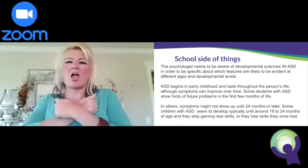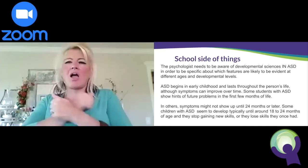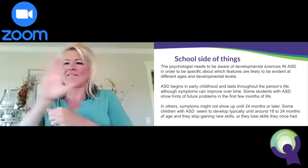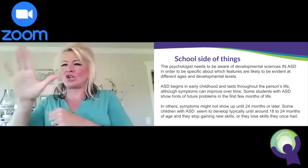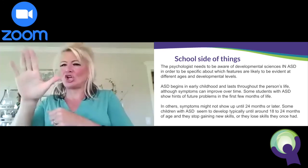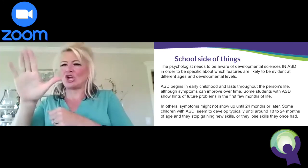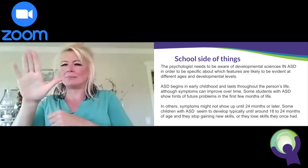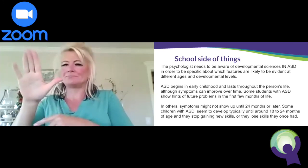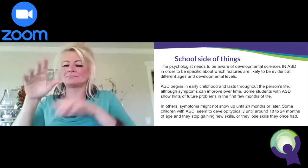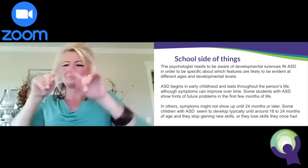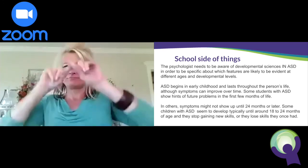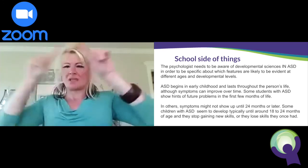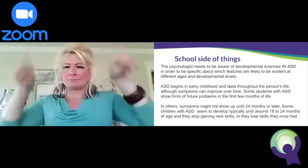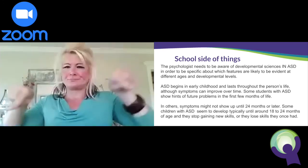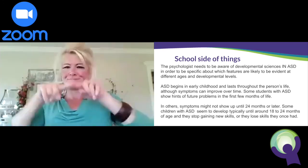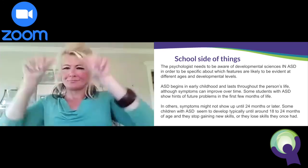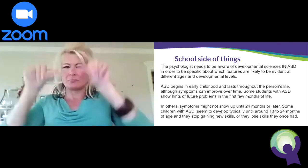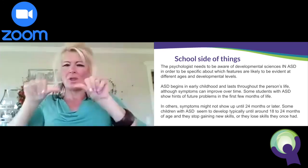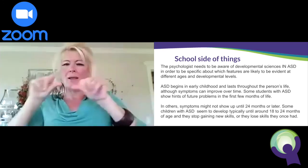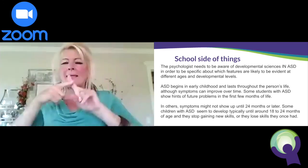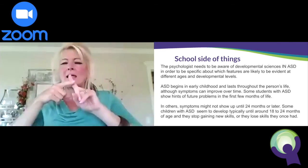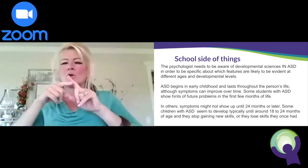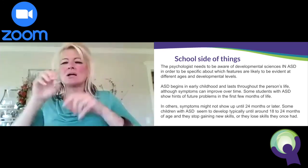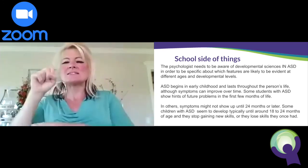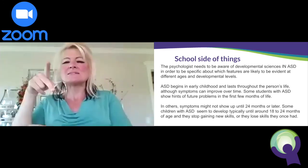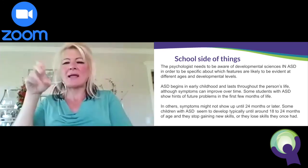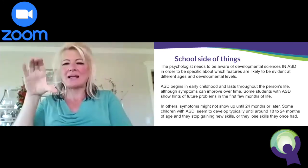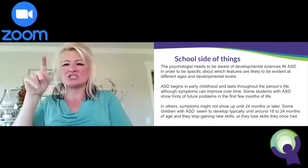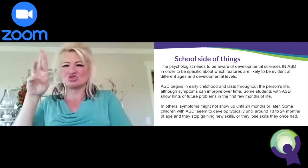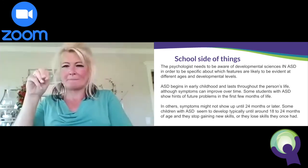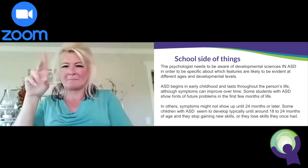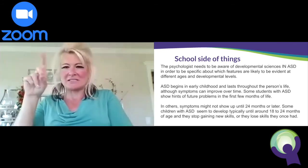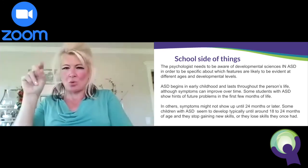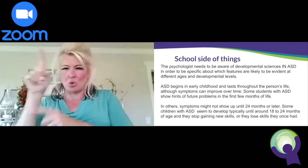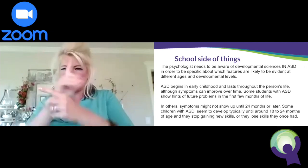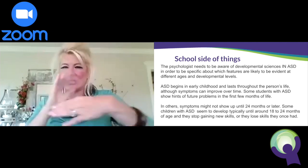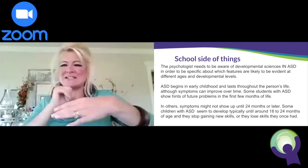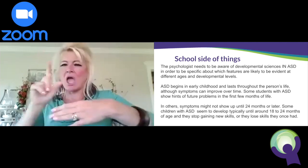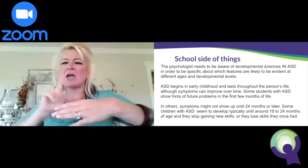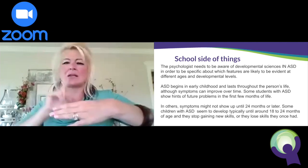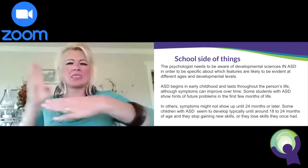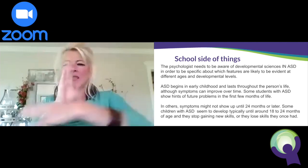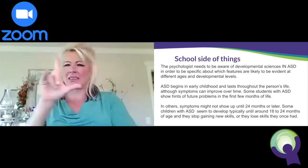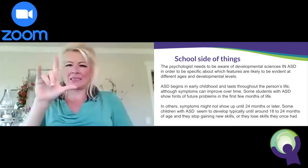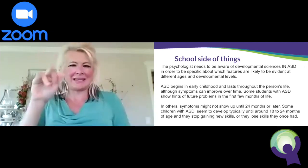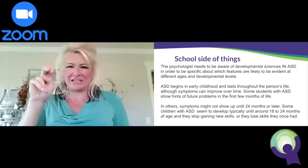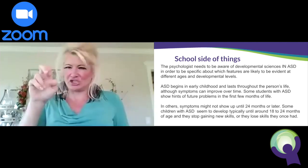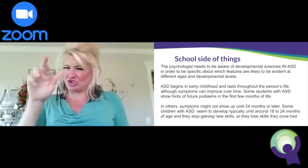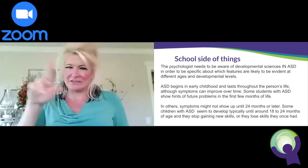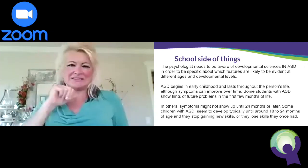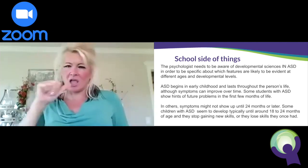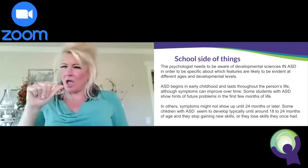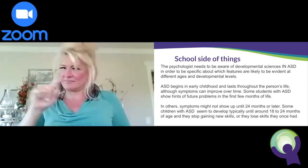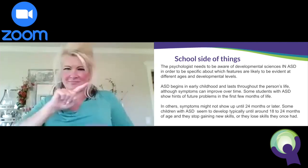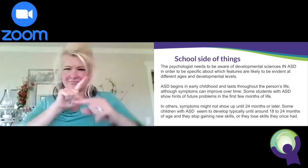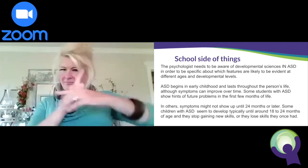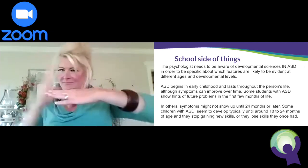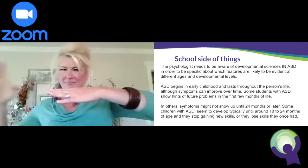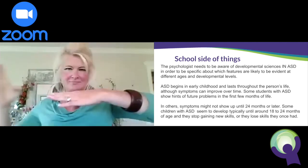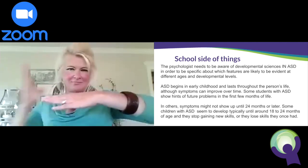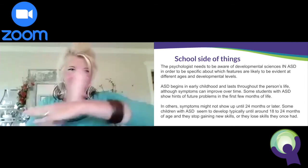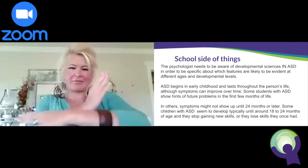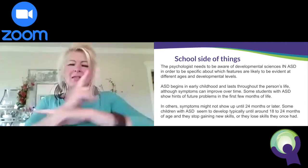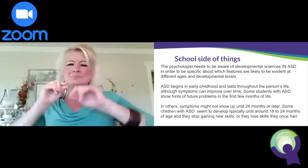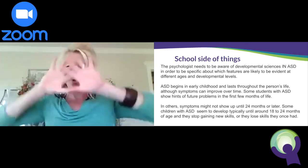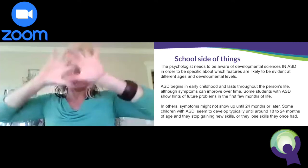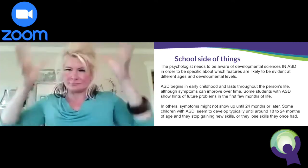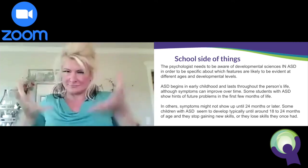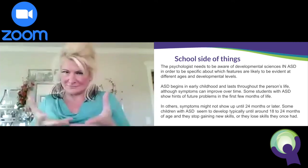And I know it was mentioned, I love Mary's slide about the autism spectrum.